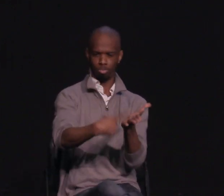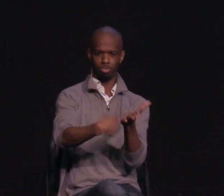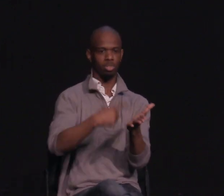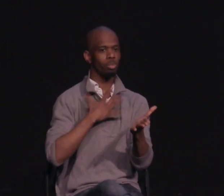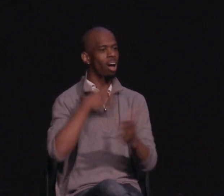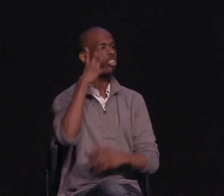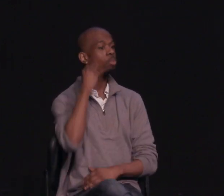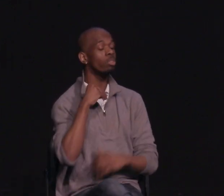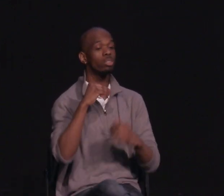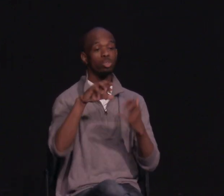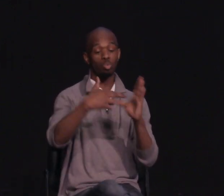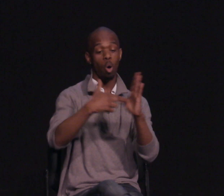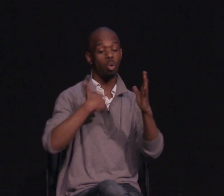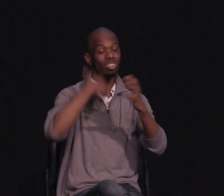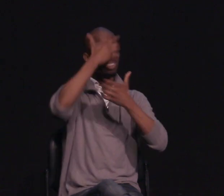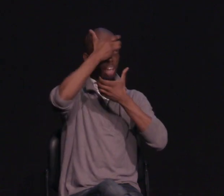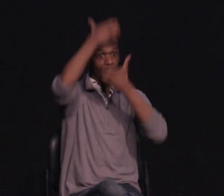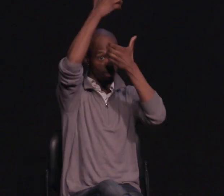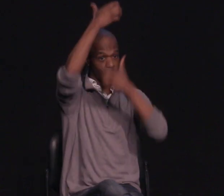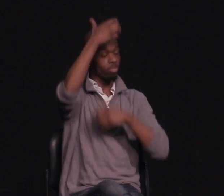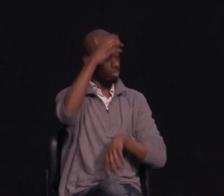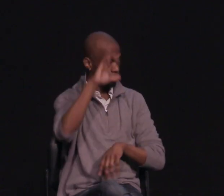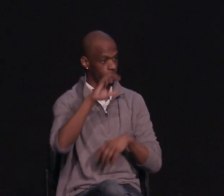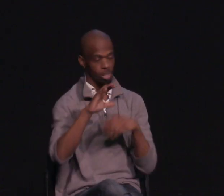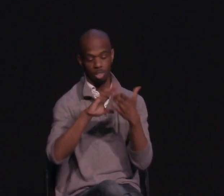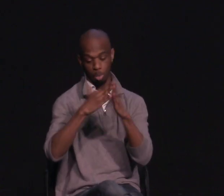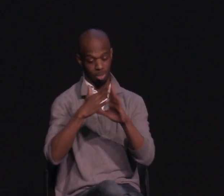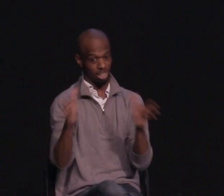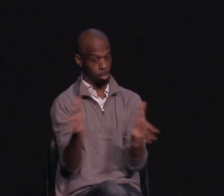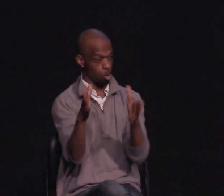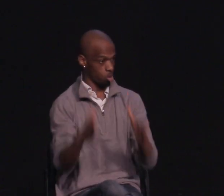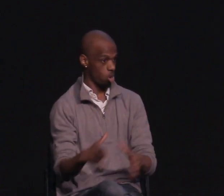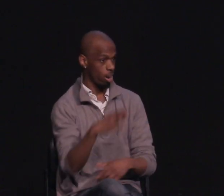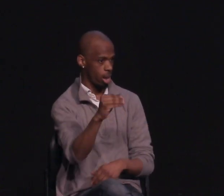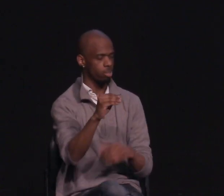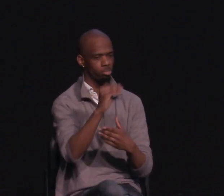food justice activist, and community builder and highlight the way in which my work has united art,